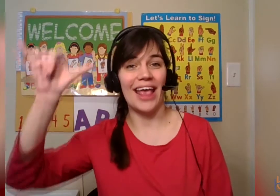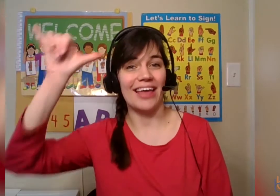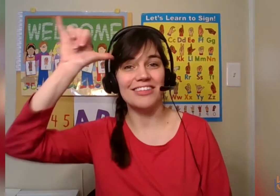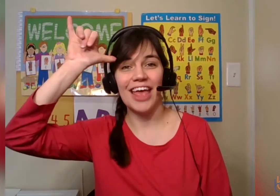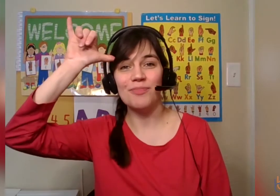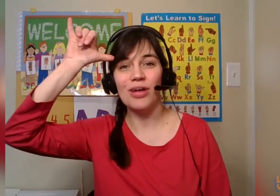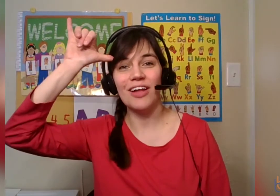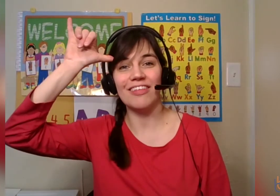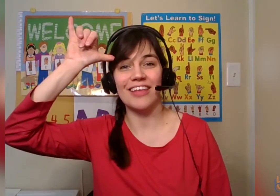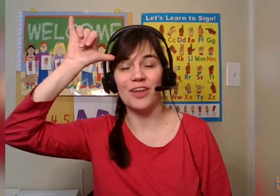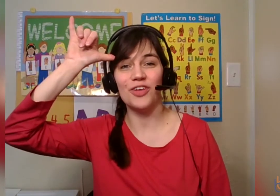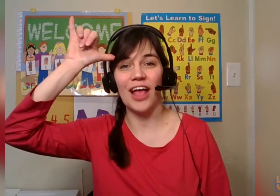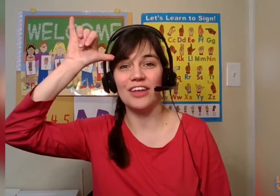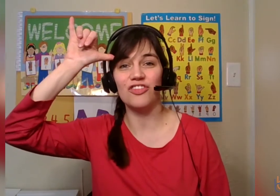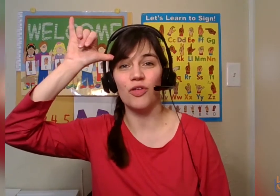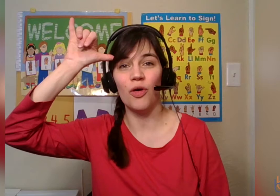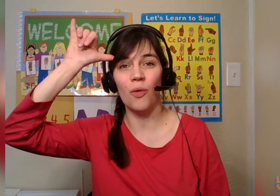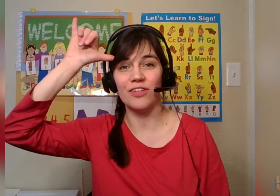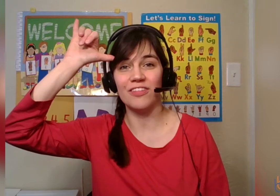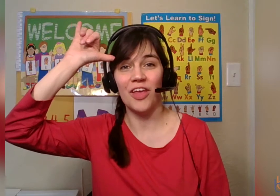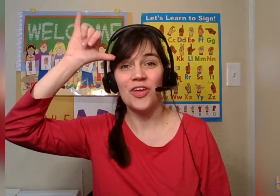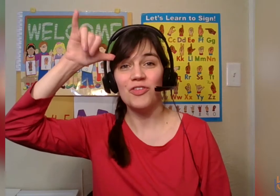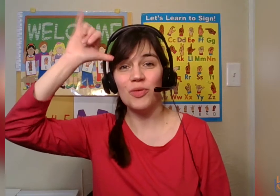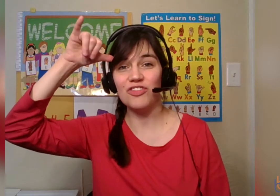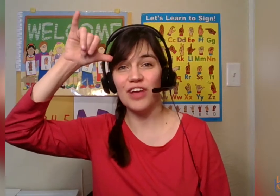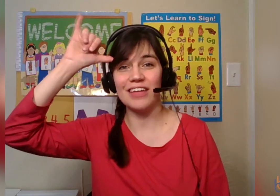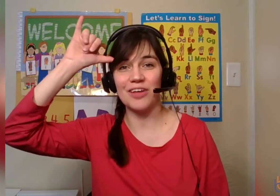hand and put it on the side of your head to show the horns. Twist your hand a